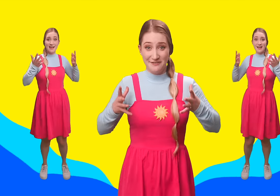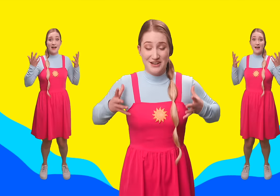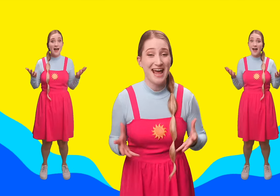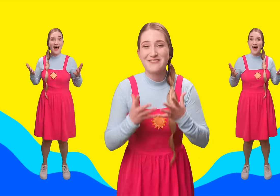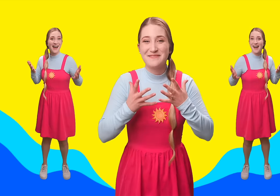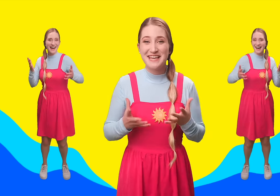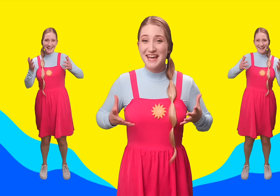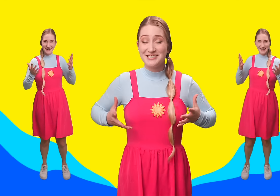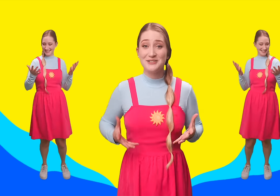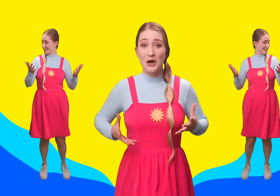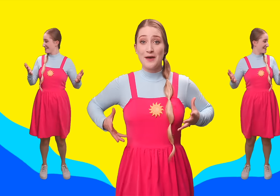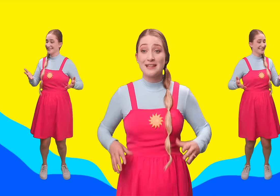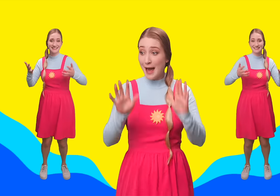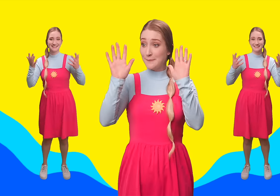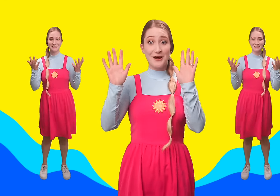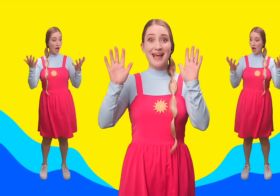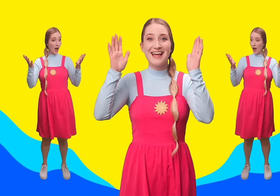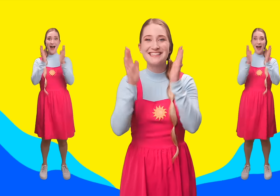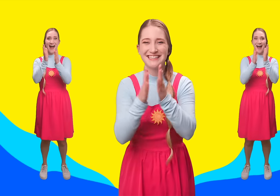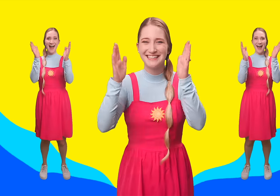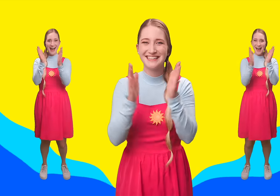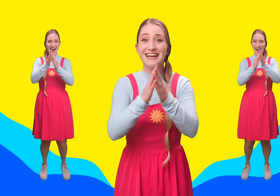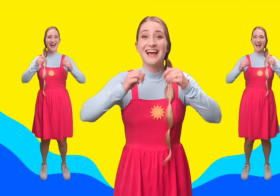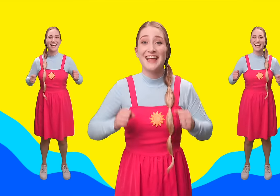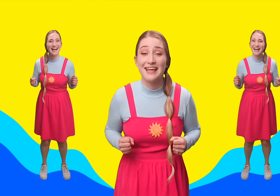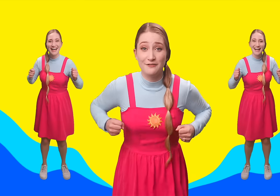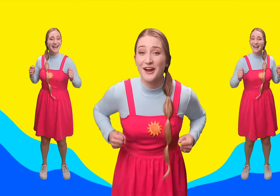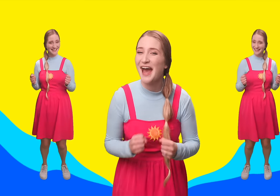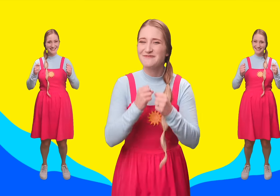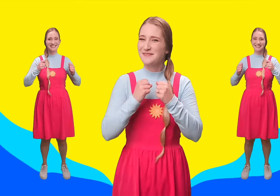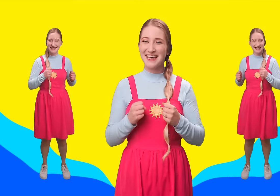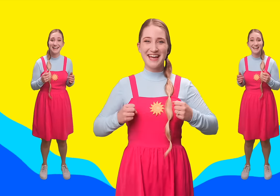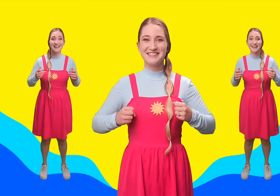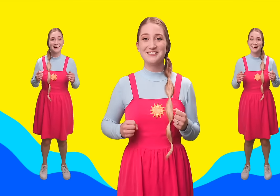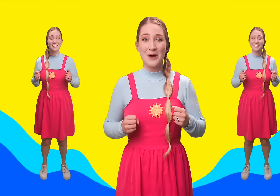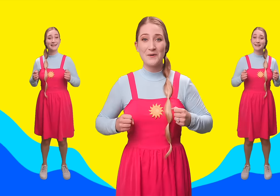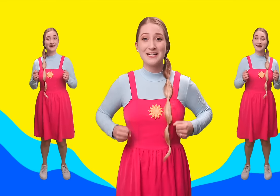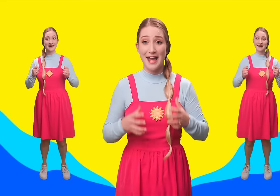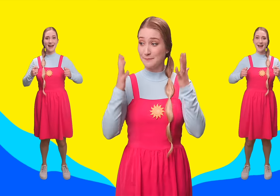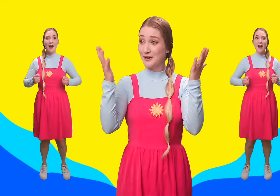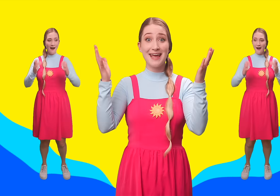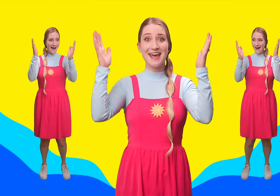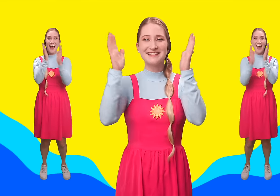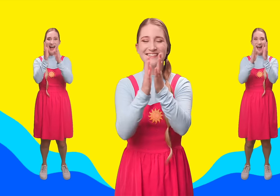If you're happy and you know it, clap your hands.